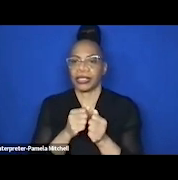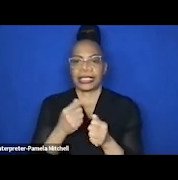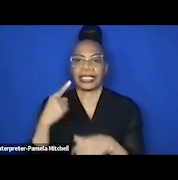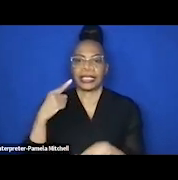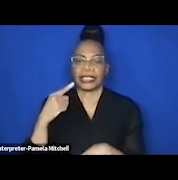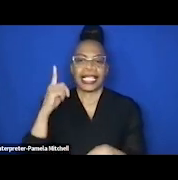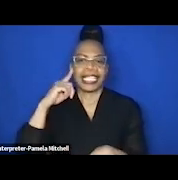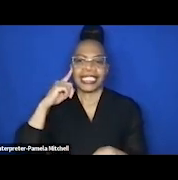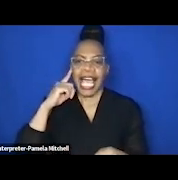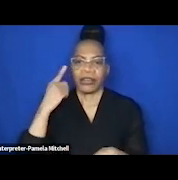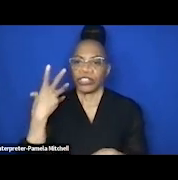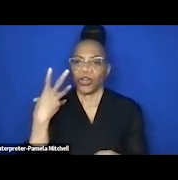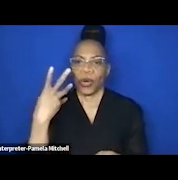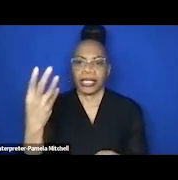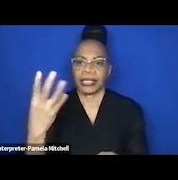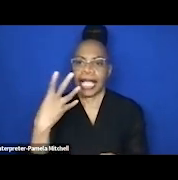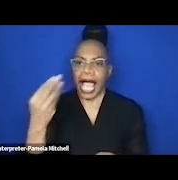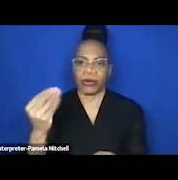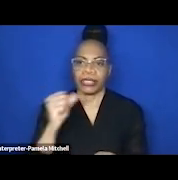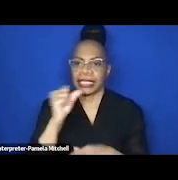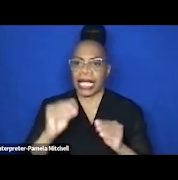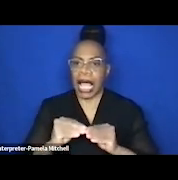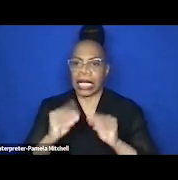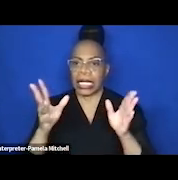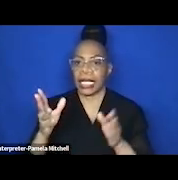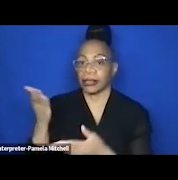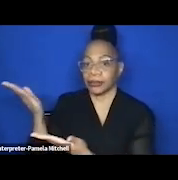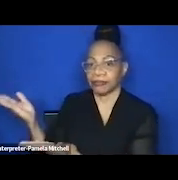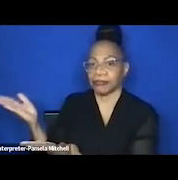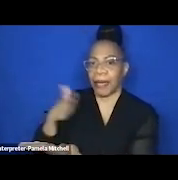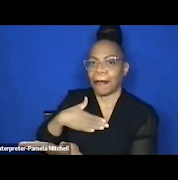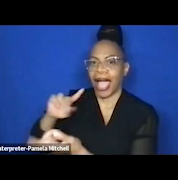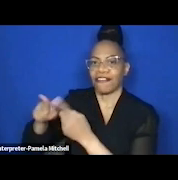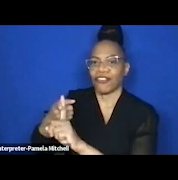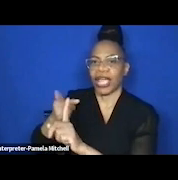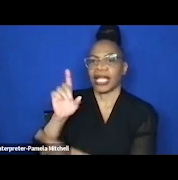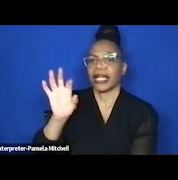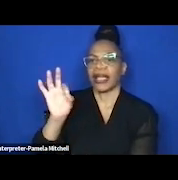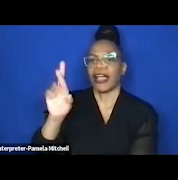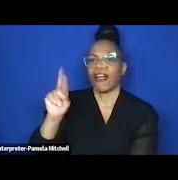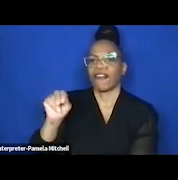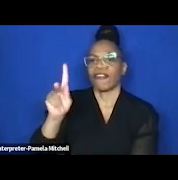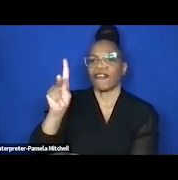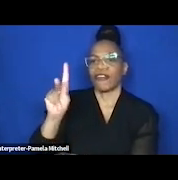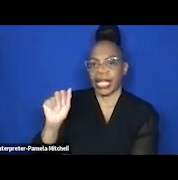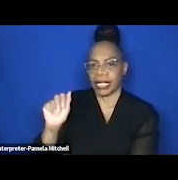This is my now friend, Mr. Frank. Mr. Frank was on my caseload.